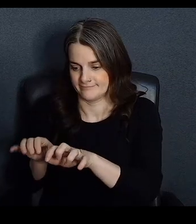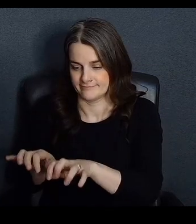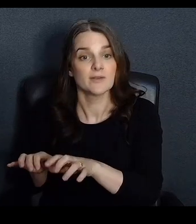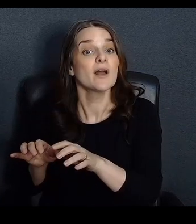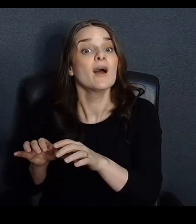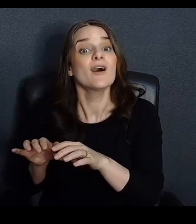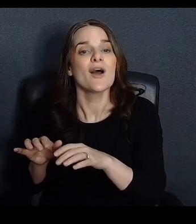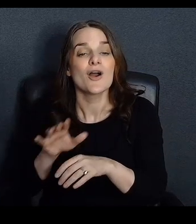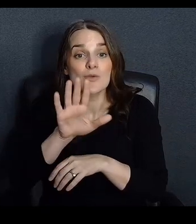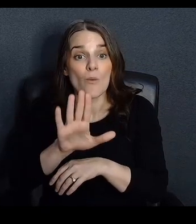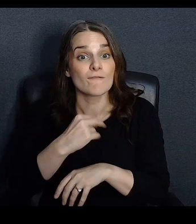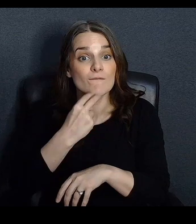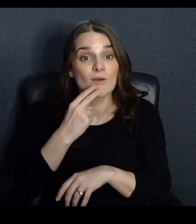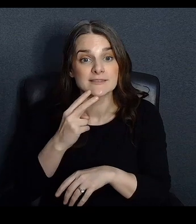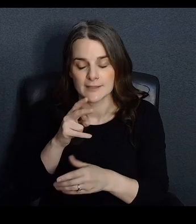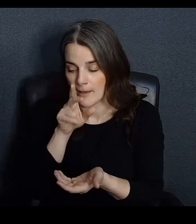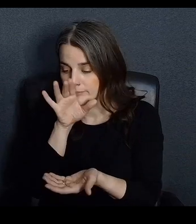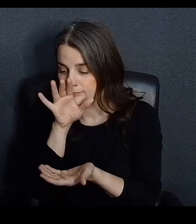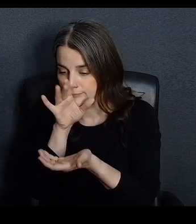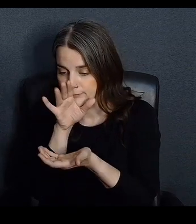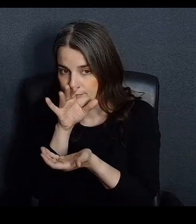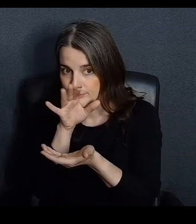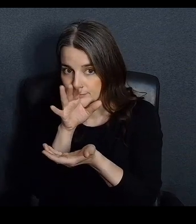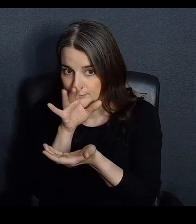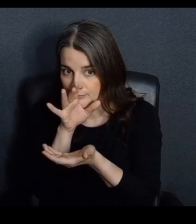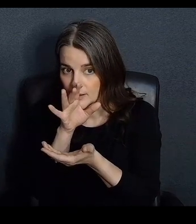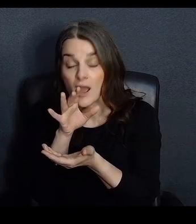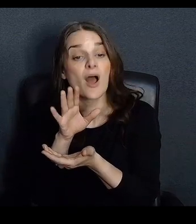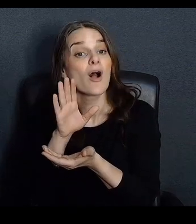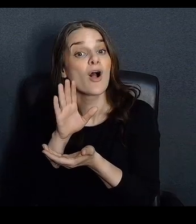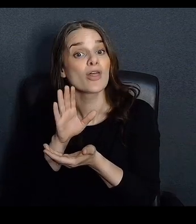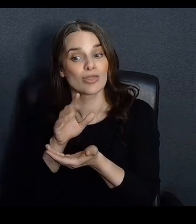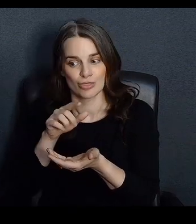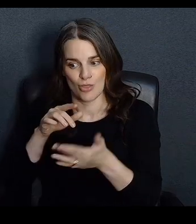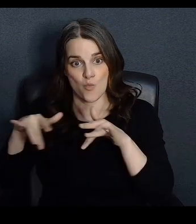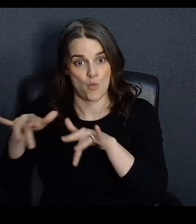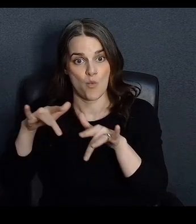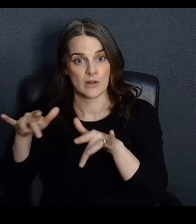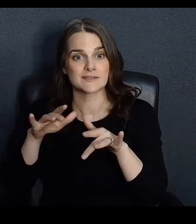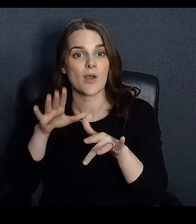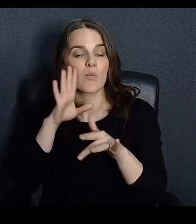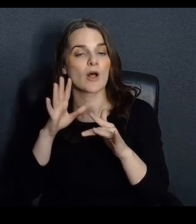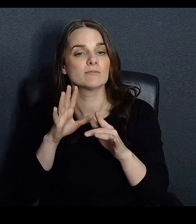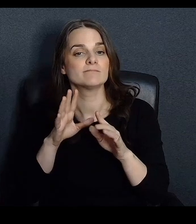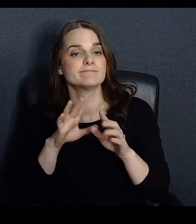So you record your own voice speaking into the device. And then it will play back those auditory recordings